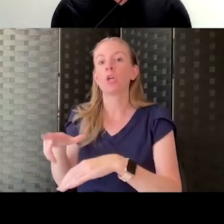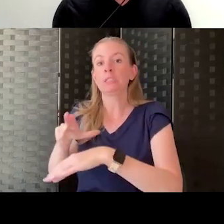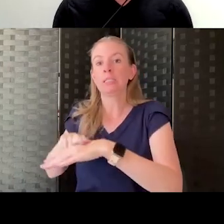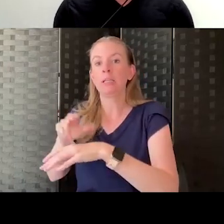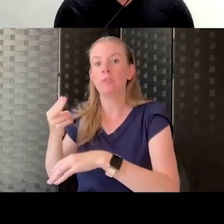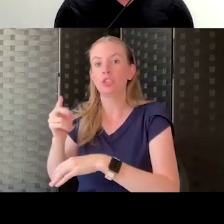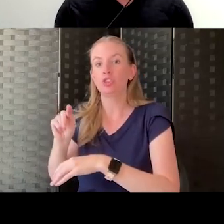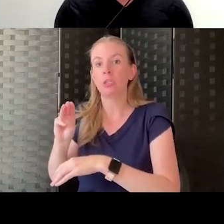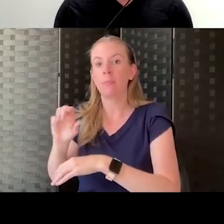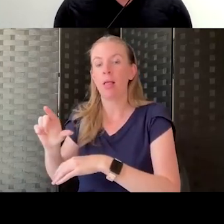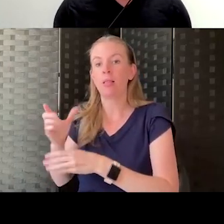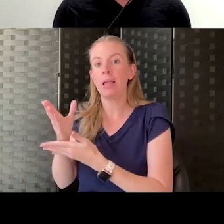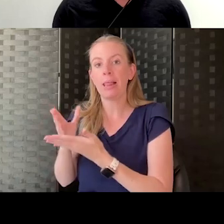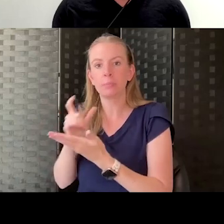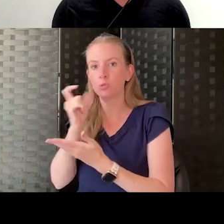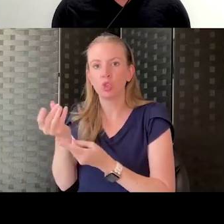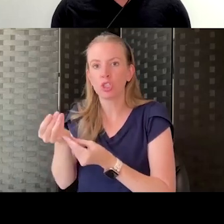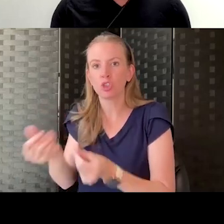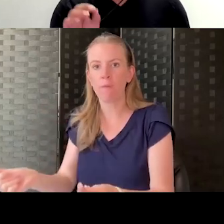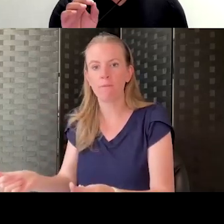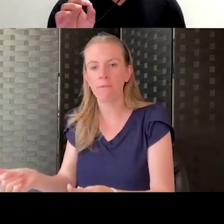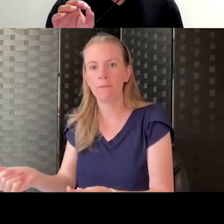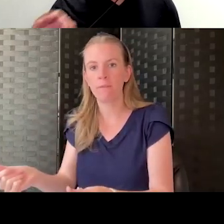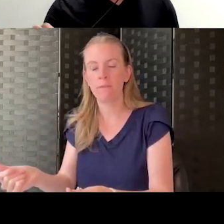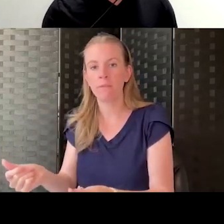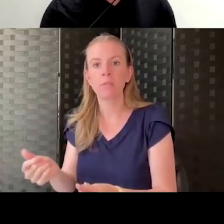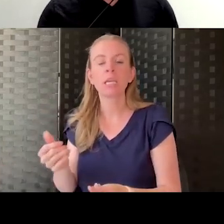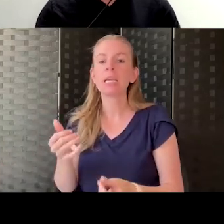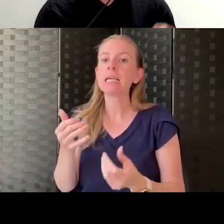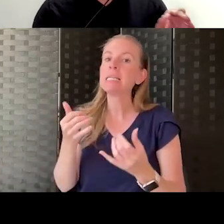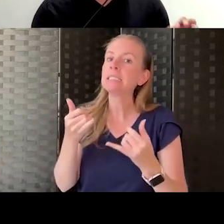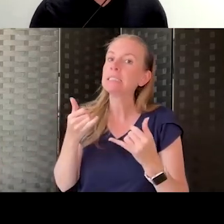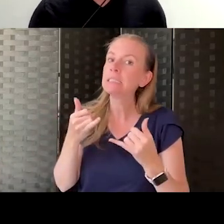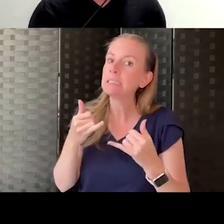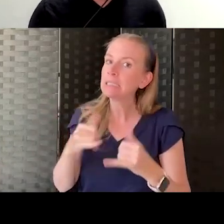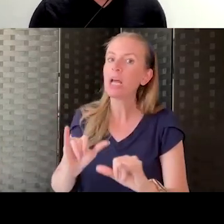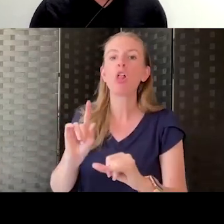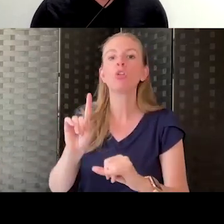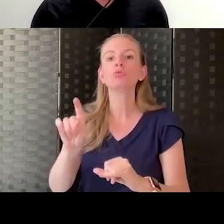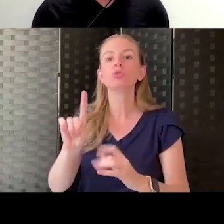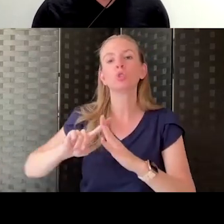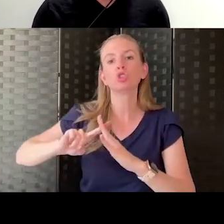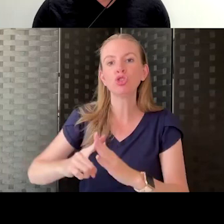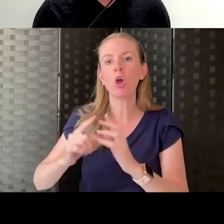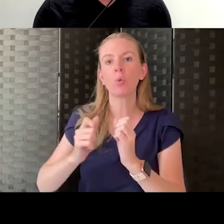will not solve that problem. That doesn't negate the fact that you start with semantic HTML first.